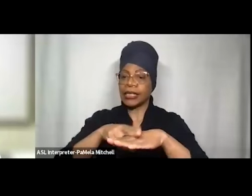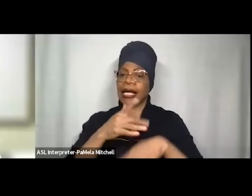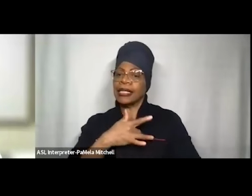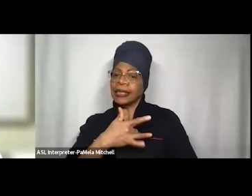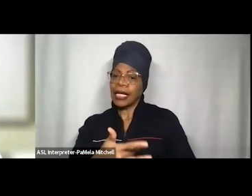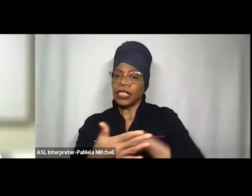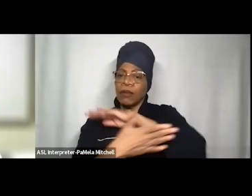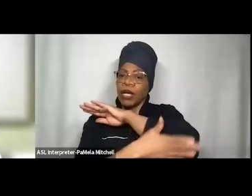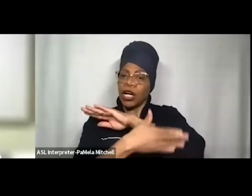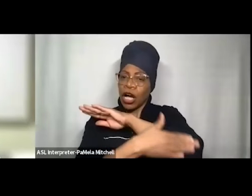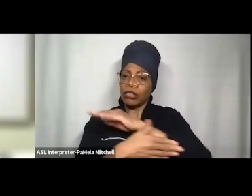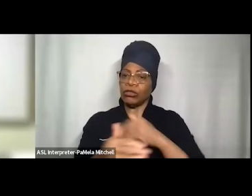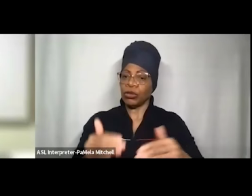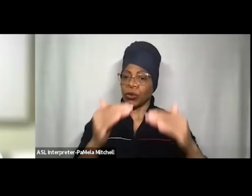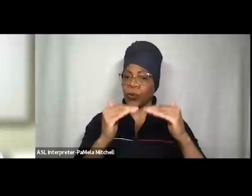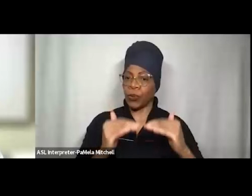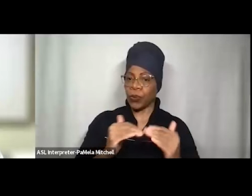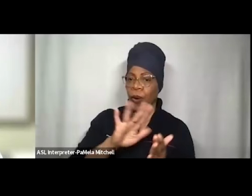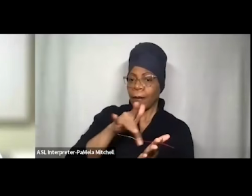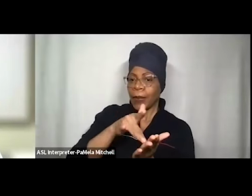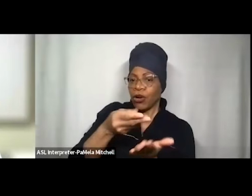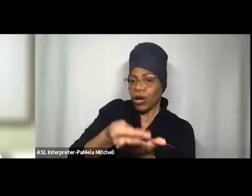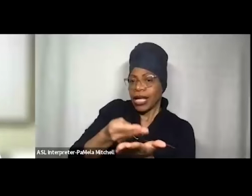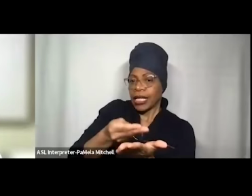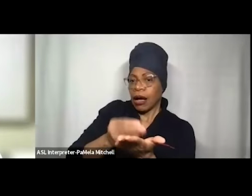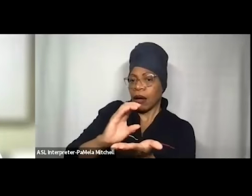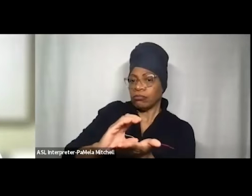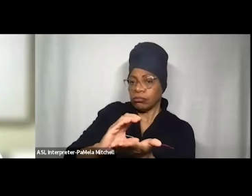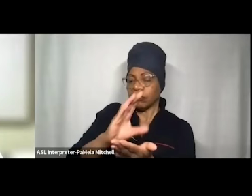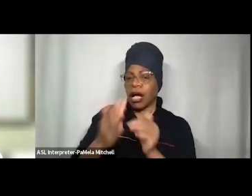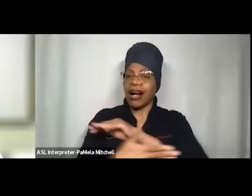And in almost all of those countries, there's not an existing database